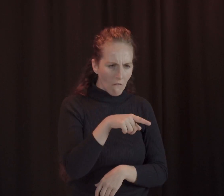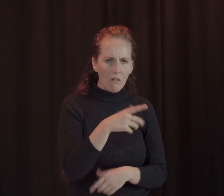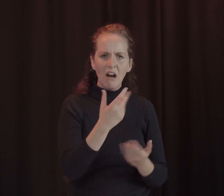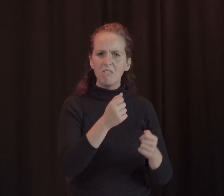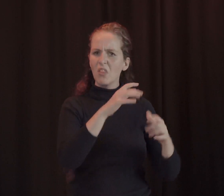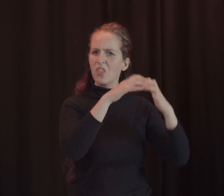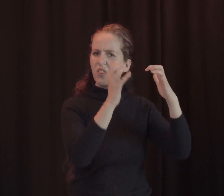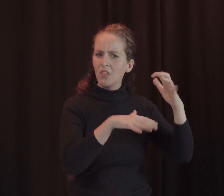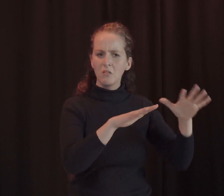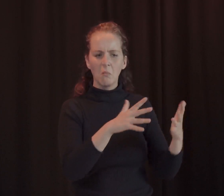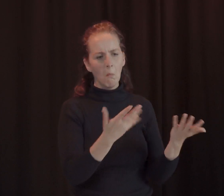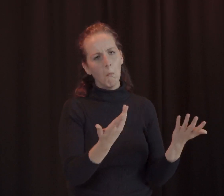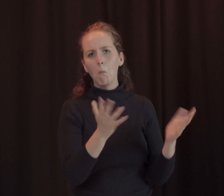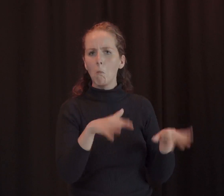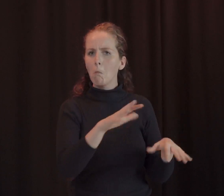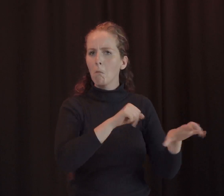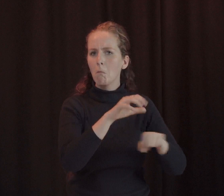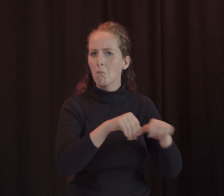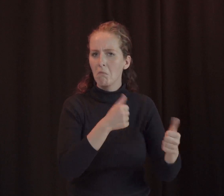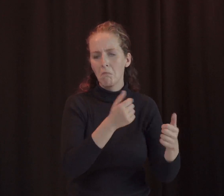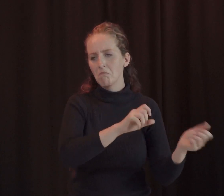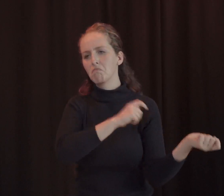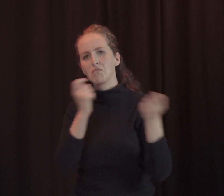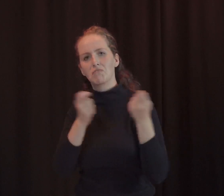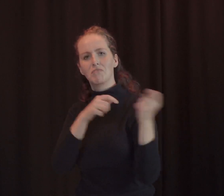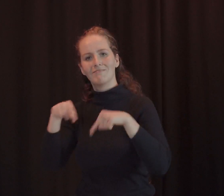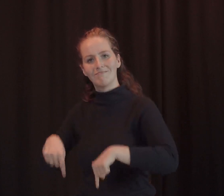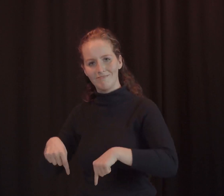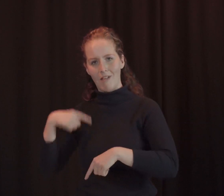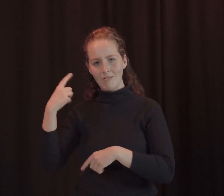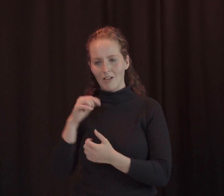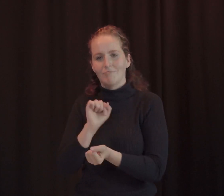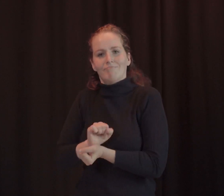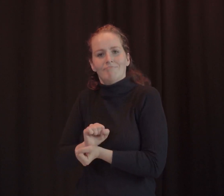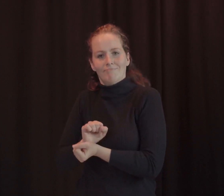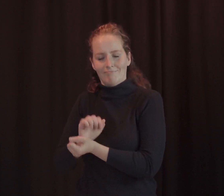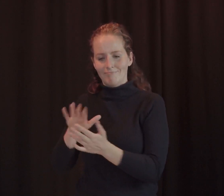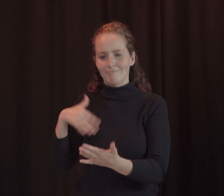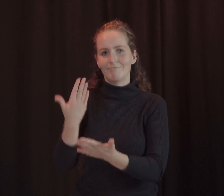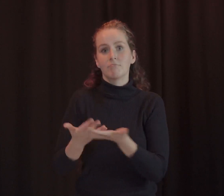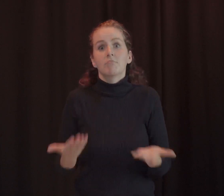Noticing the sculptures, he busied himself gathering them up and brought them back here to London to keep.